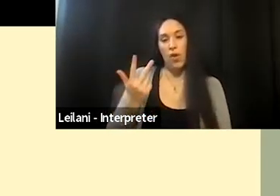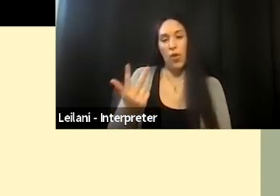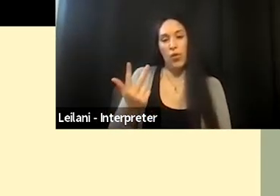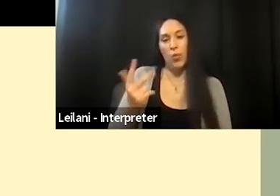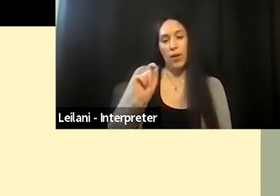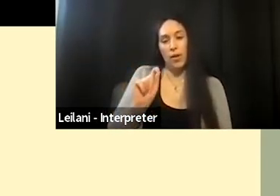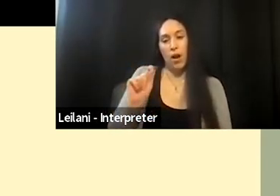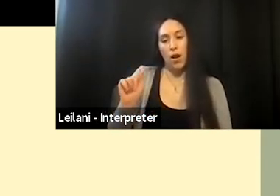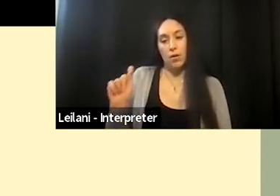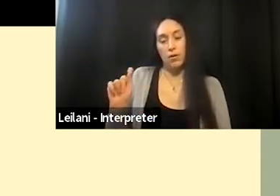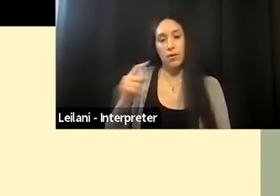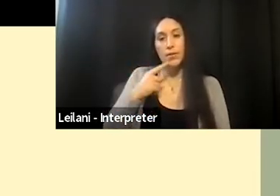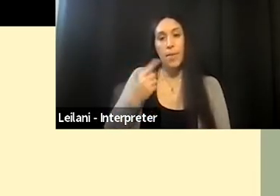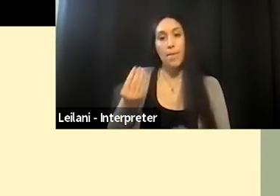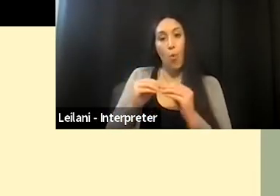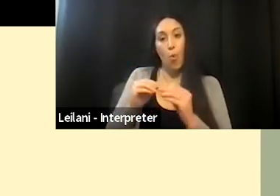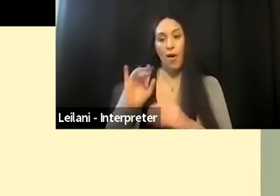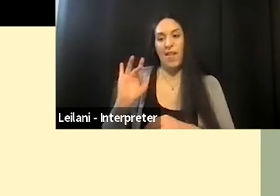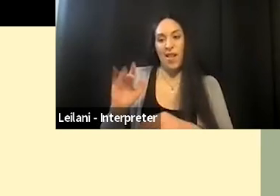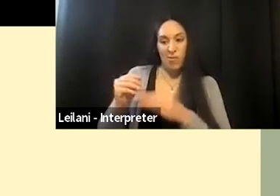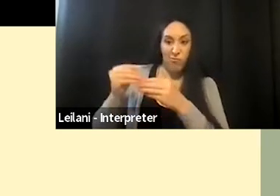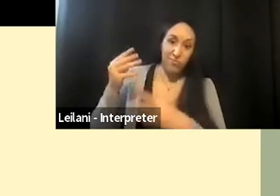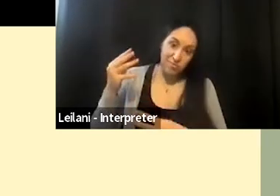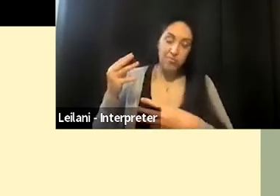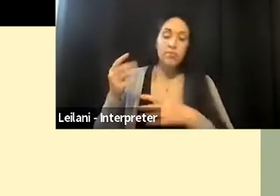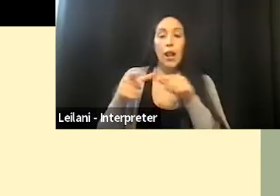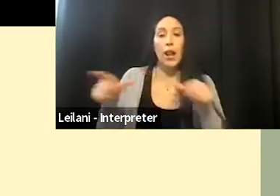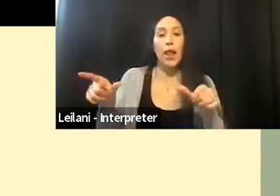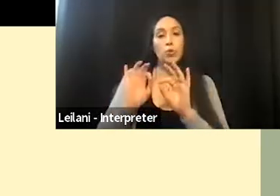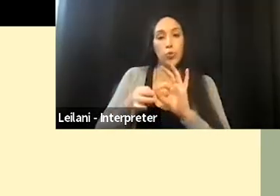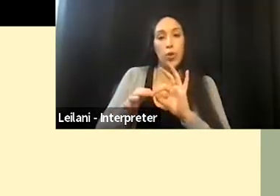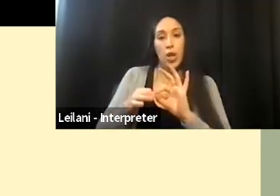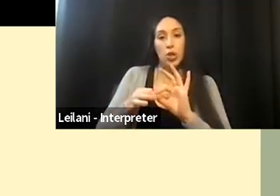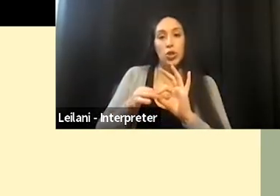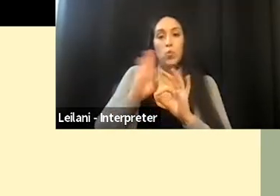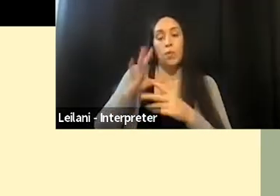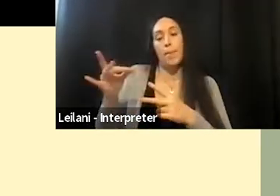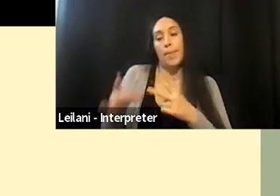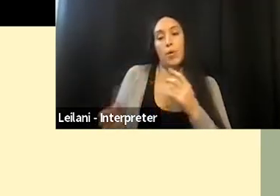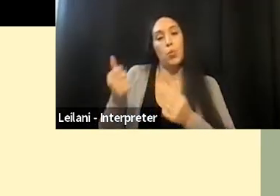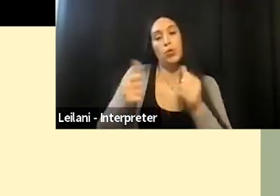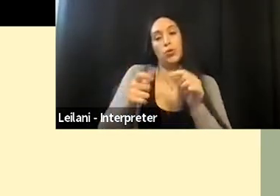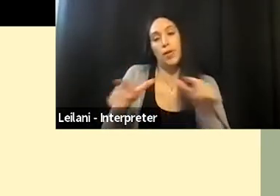click on that and then click on language interpretation and you can choose among the Spanish, Haitian Creole or English.